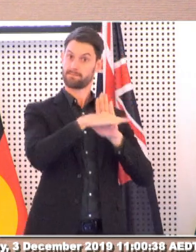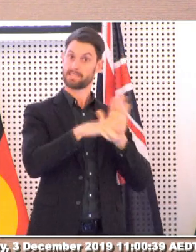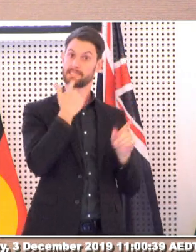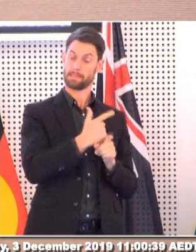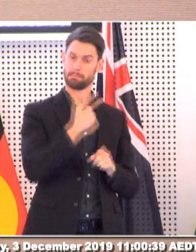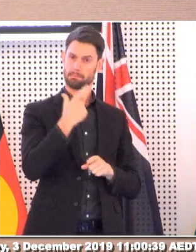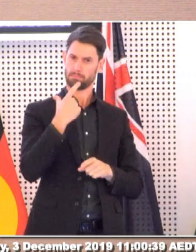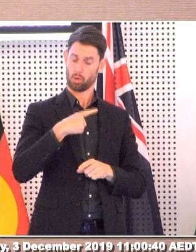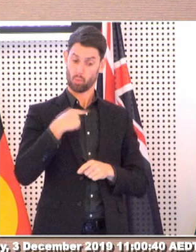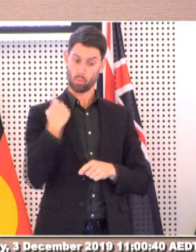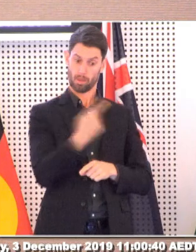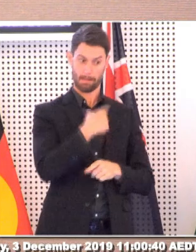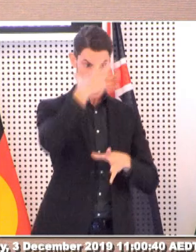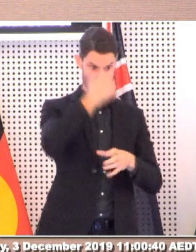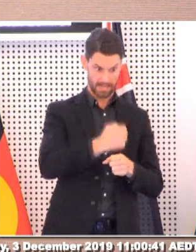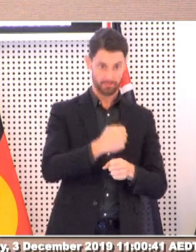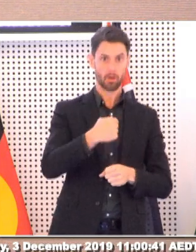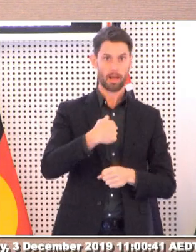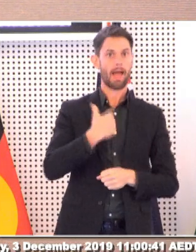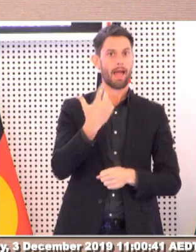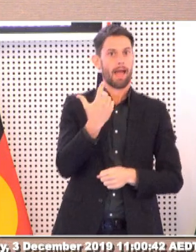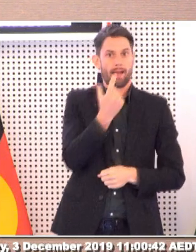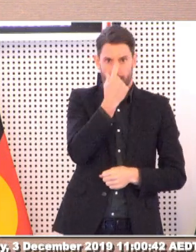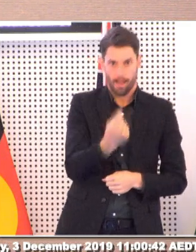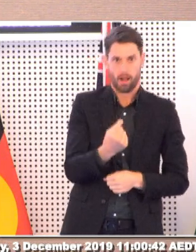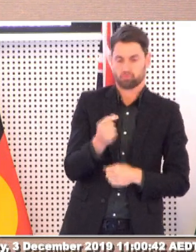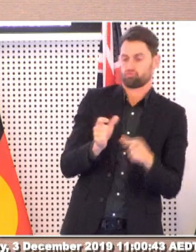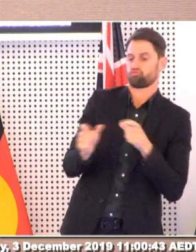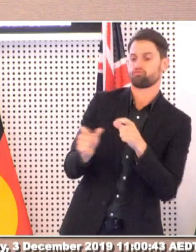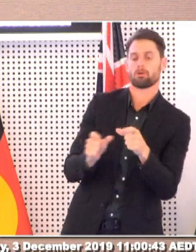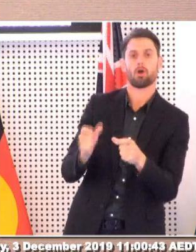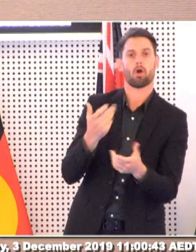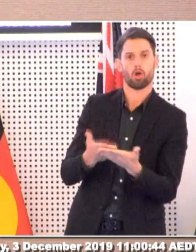require this form of intervention, and that belief rests on an assumption